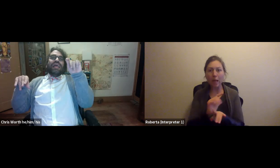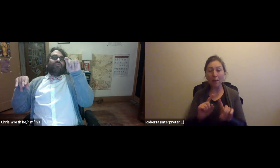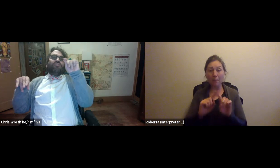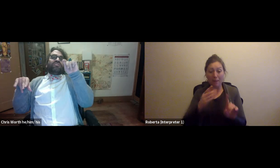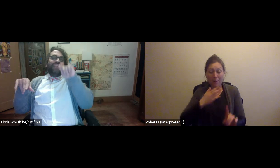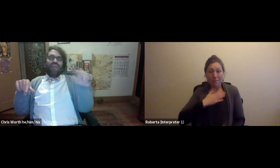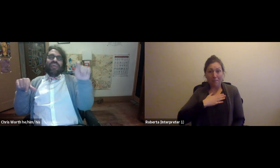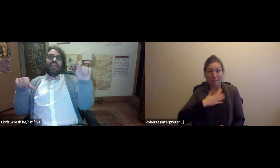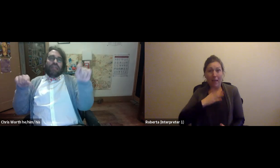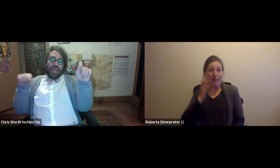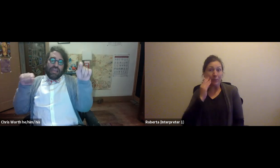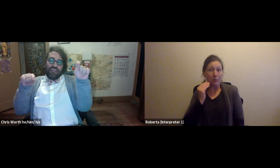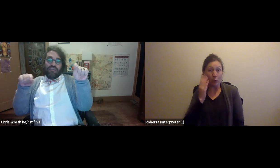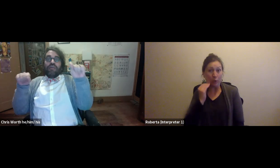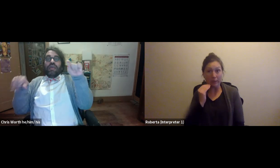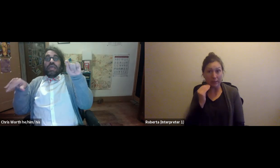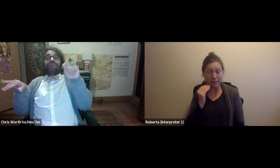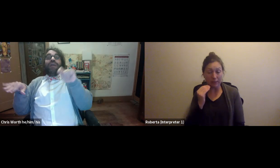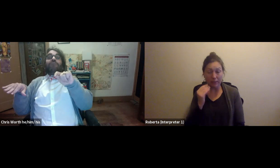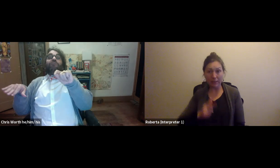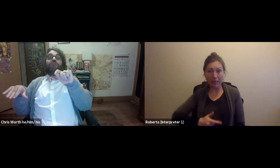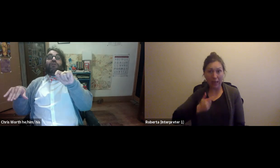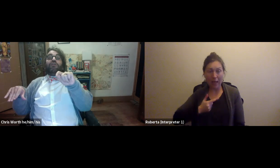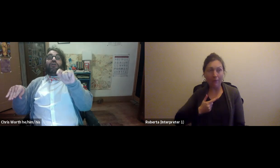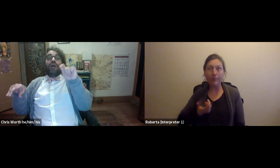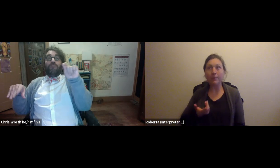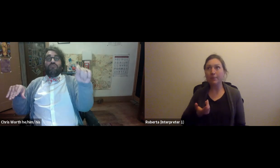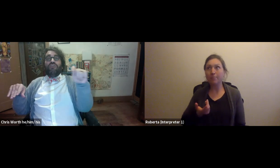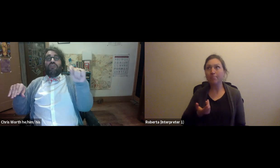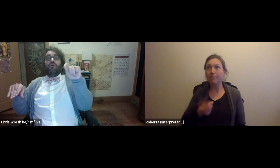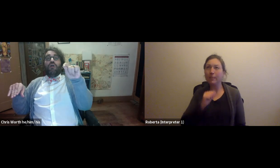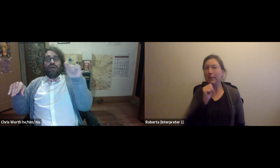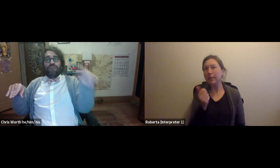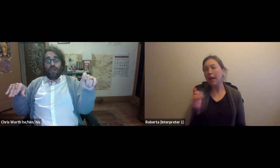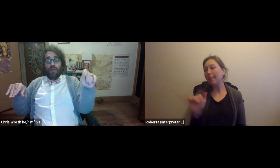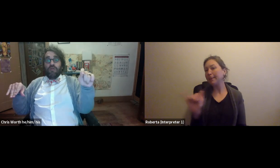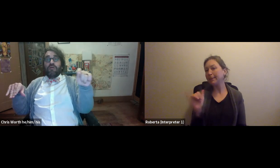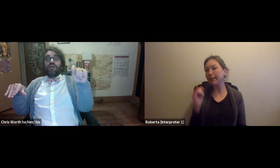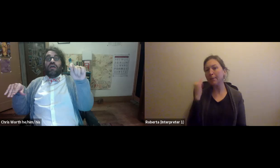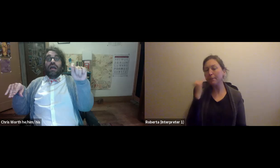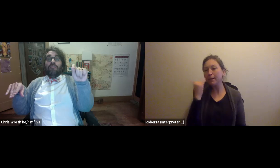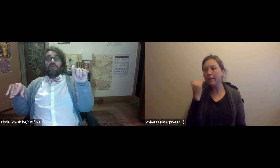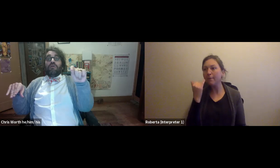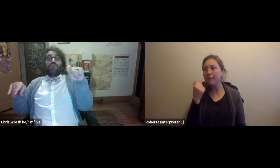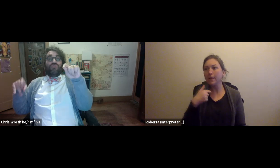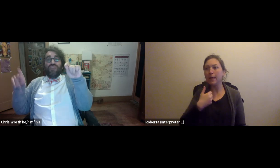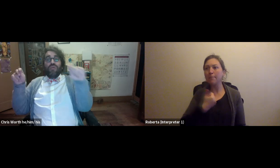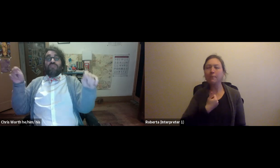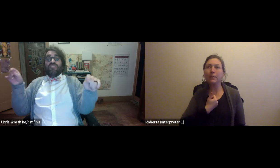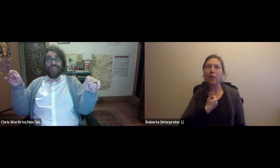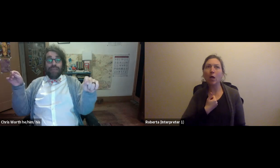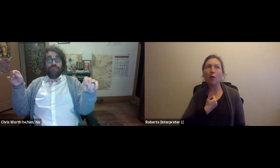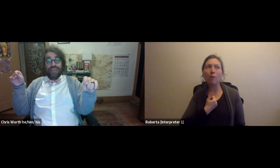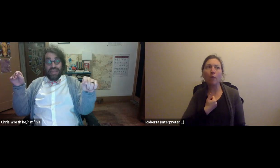looks nothing like if I were a person of color who is dealing with the same things,